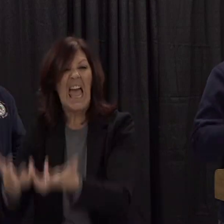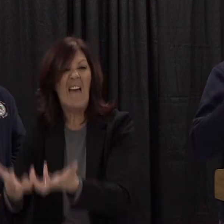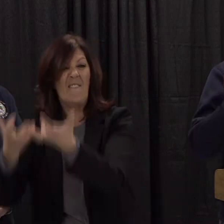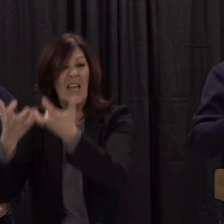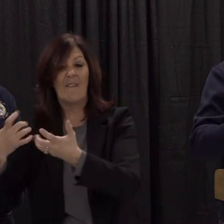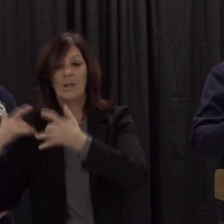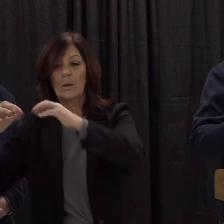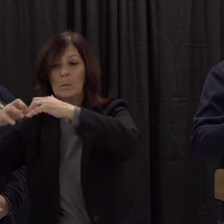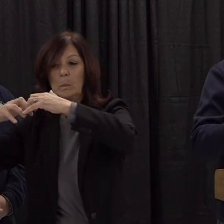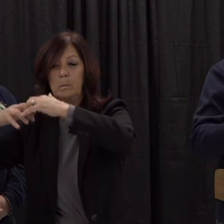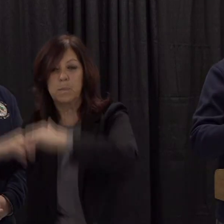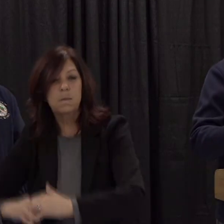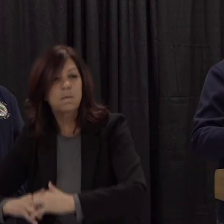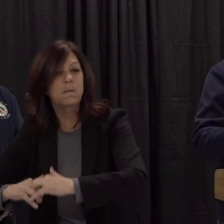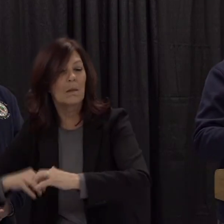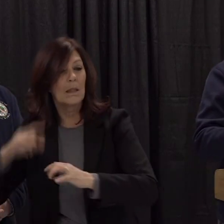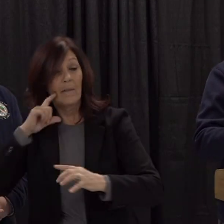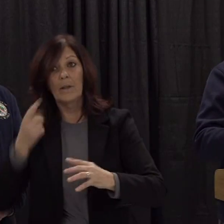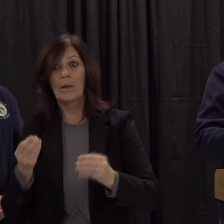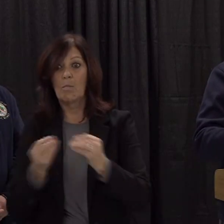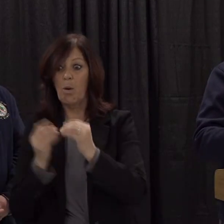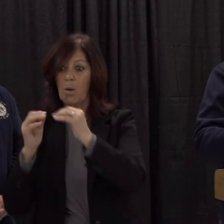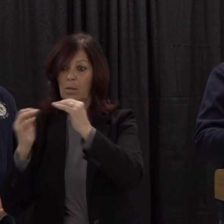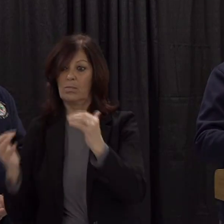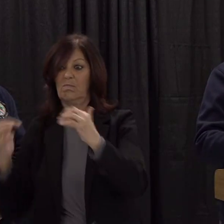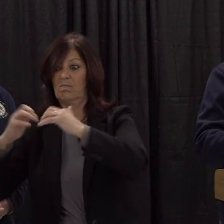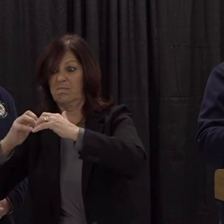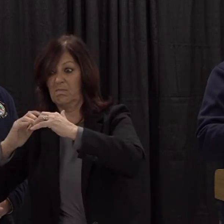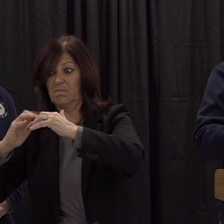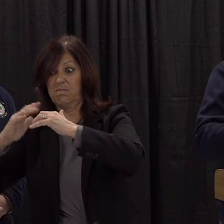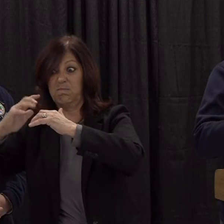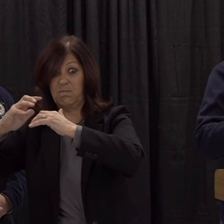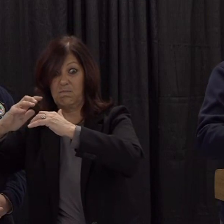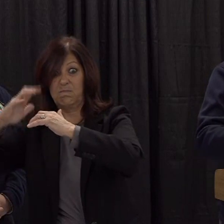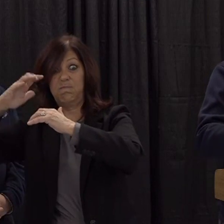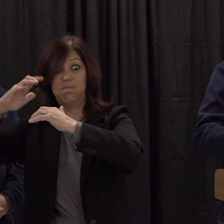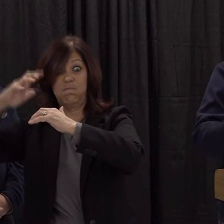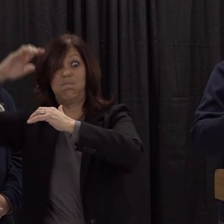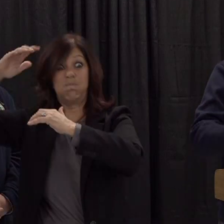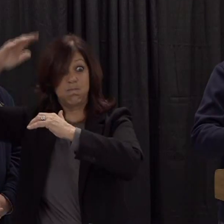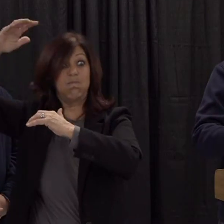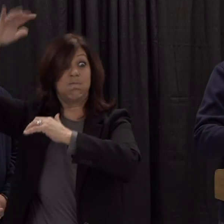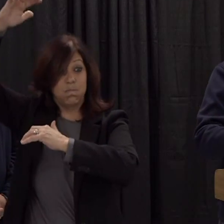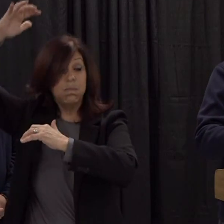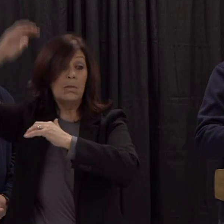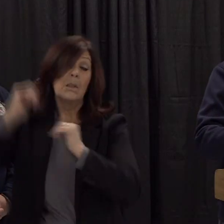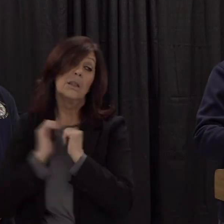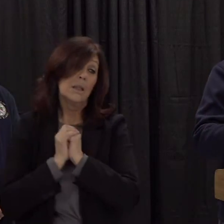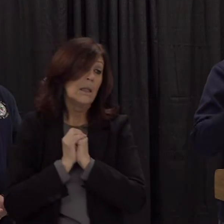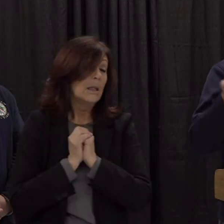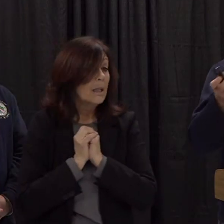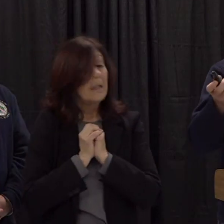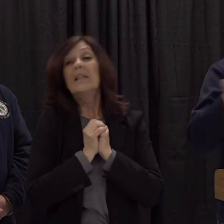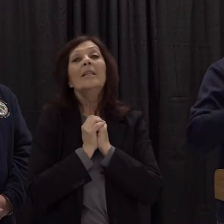and if you add this, much more snow on another. To to potentially 2 1/2 feet or three feet of snow.